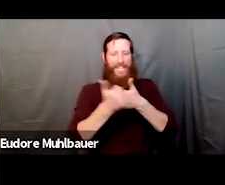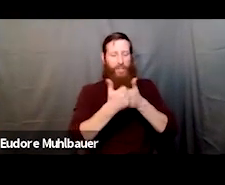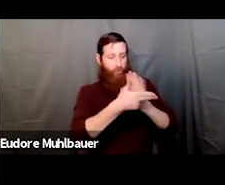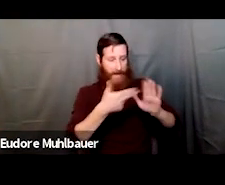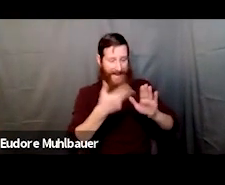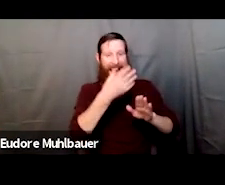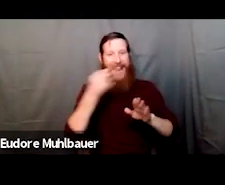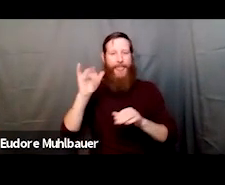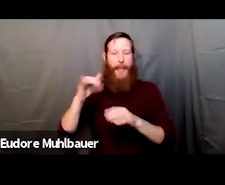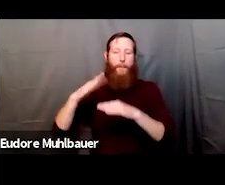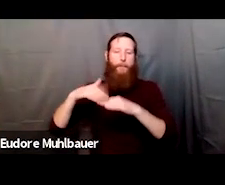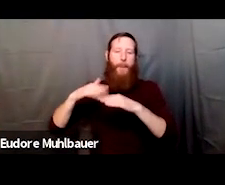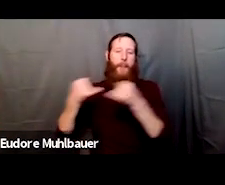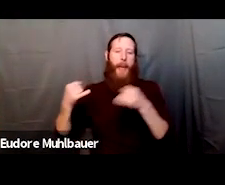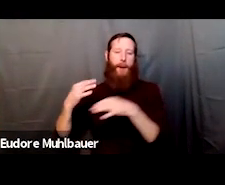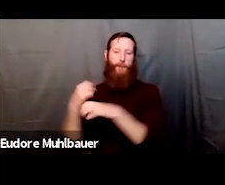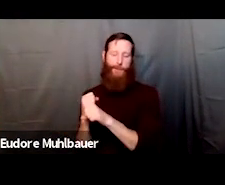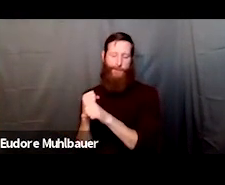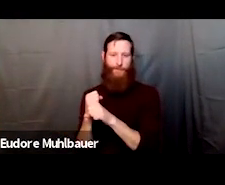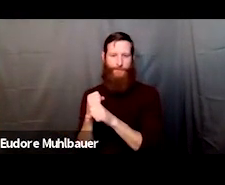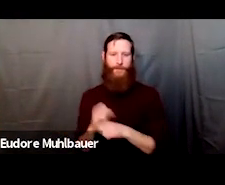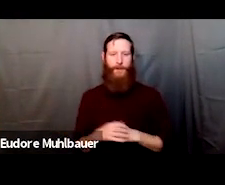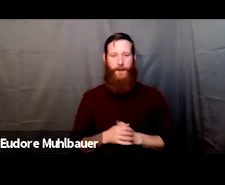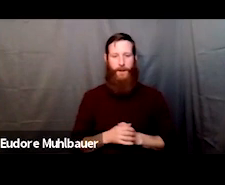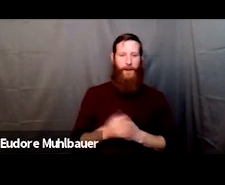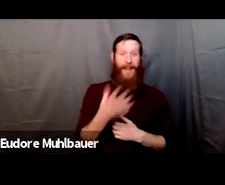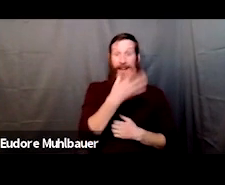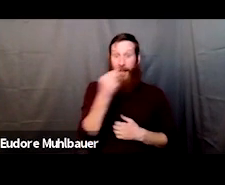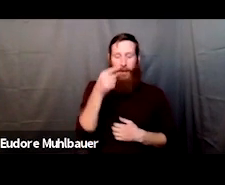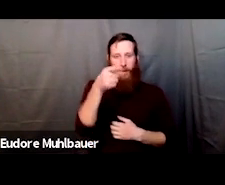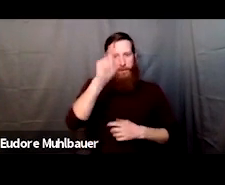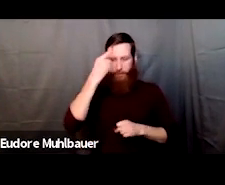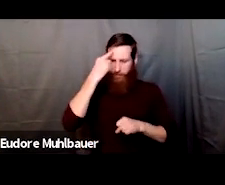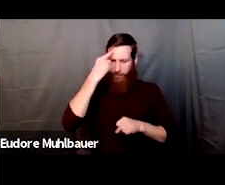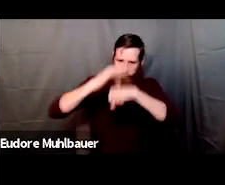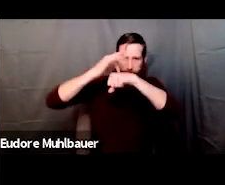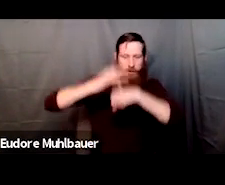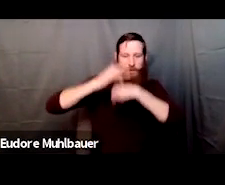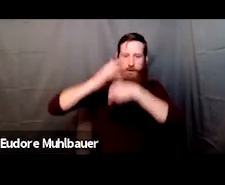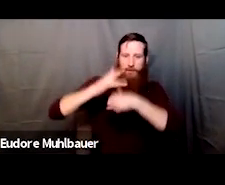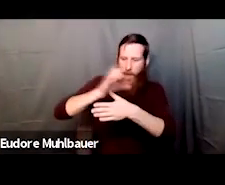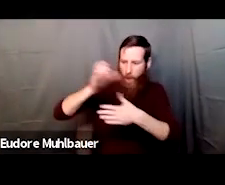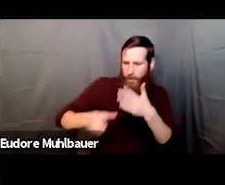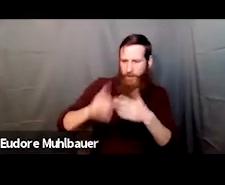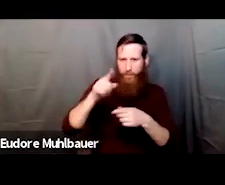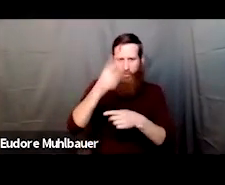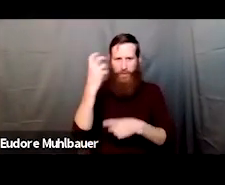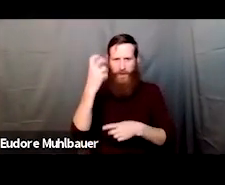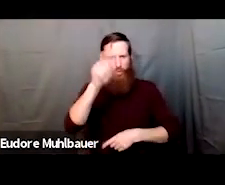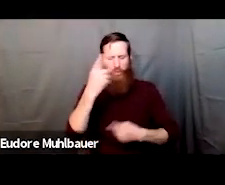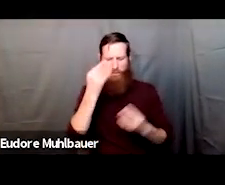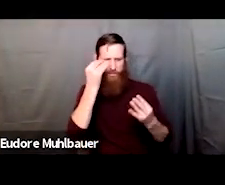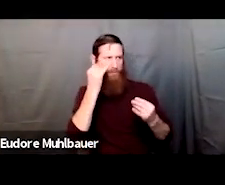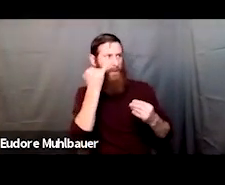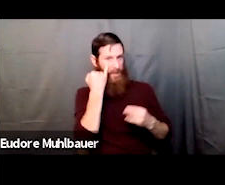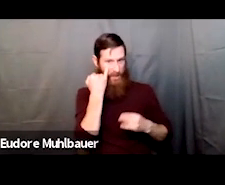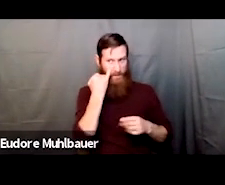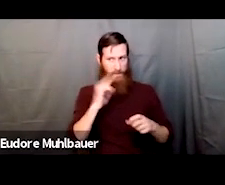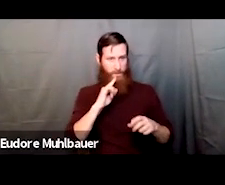And finally, we have to be obsessed with consequences when you are traveling in the backcountry. You should always be asking yourself, ok if there was an avalanche, how bad would it be?